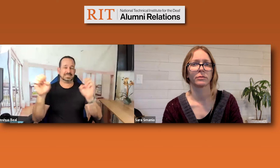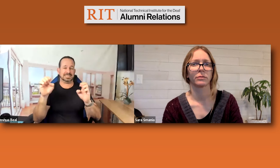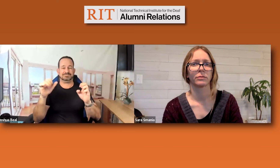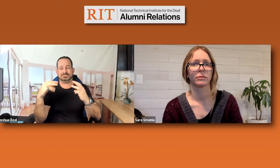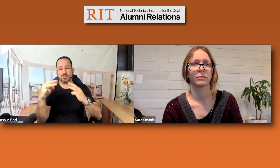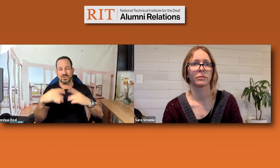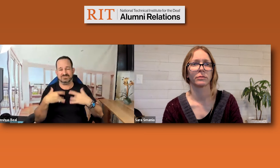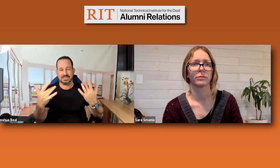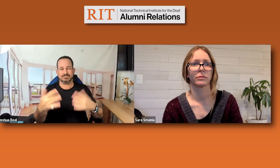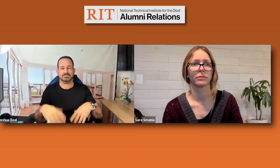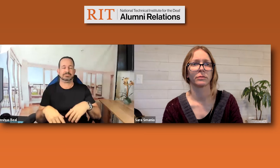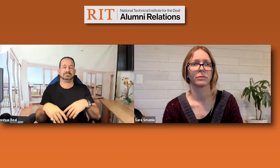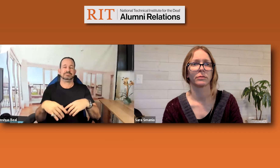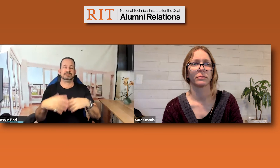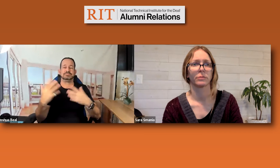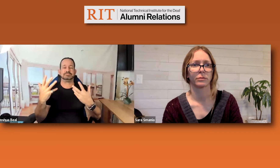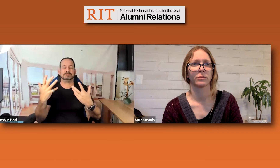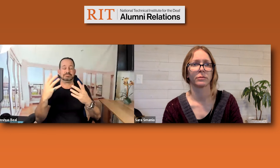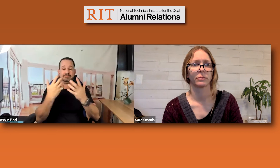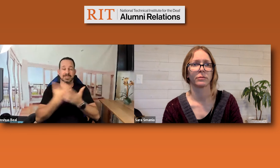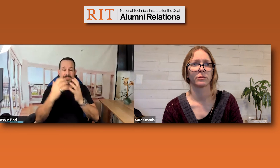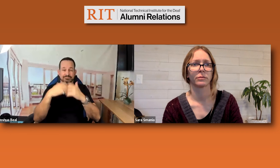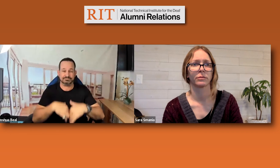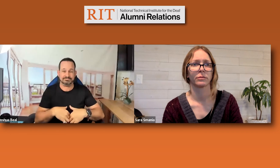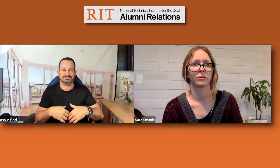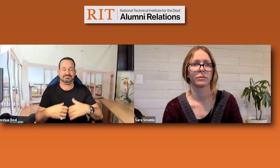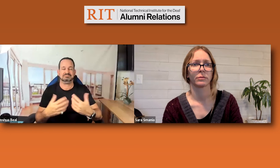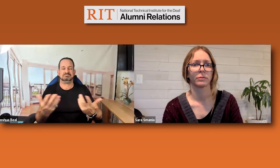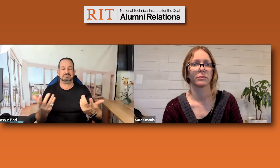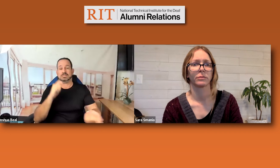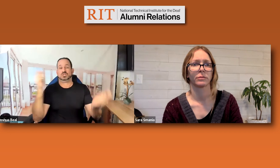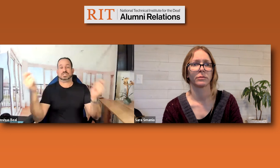have changed these tax codes to try to simplify them.